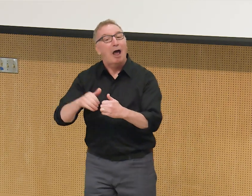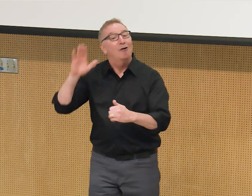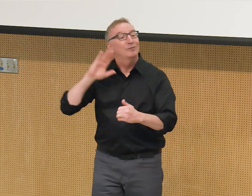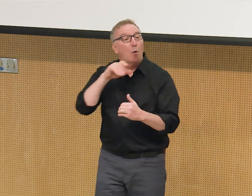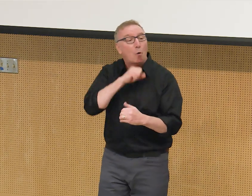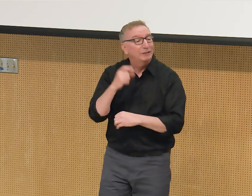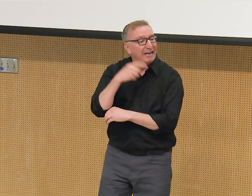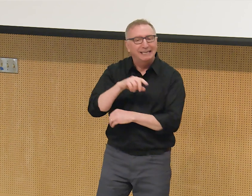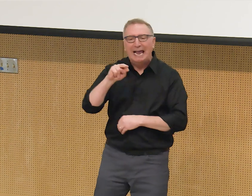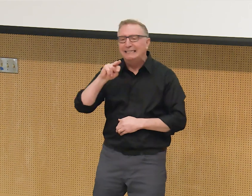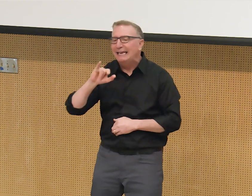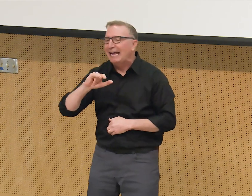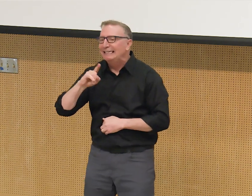other Deaf people out there."